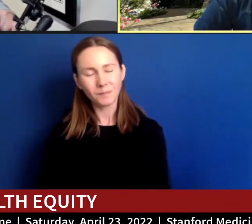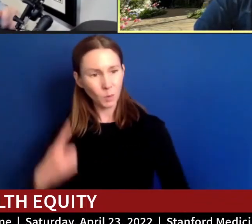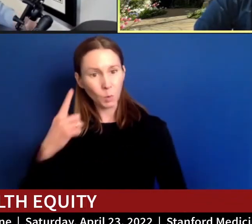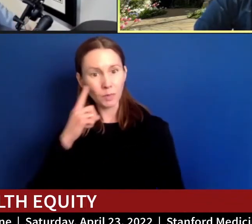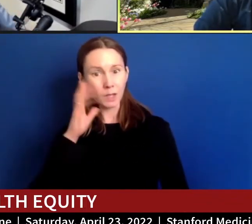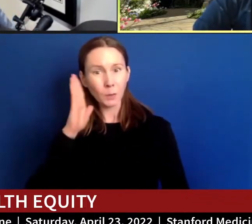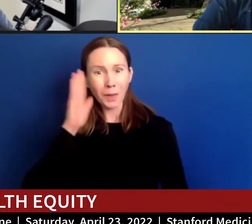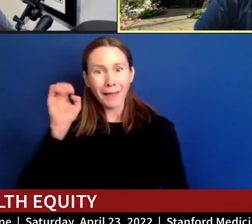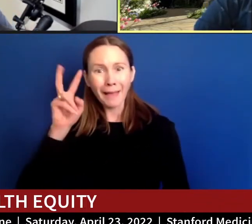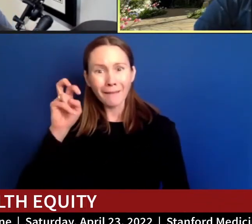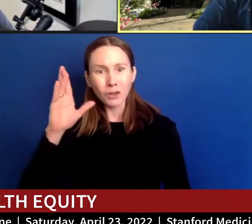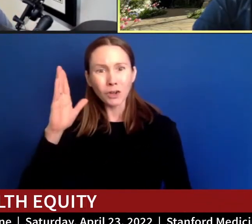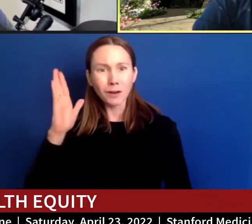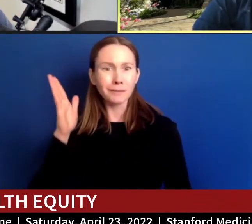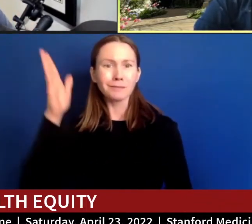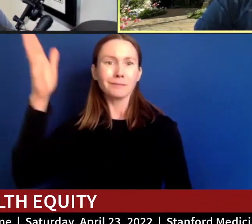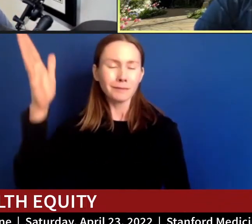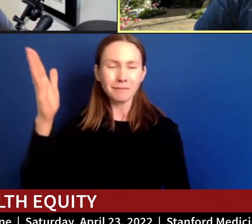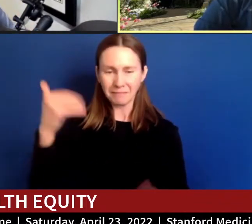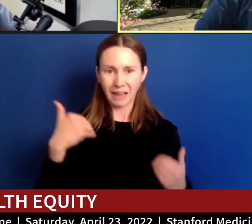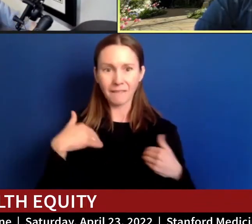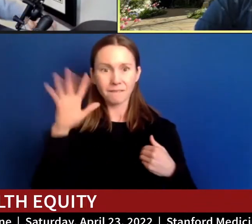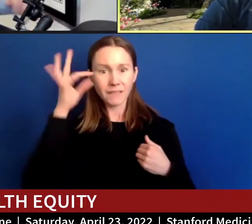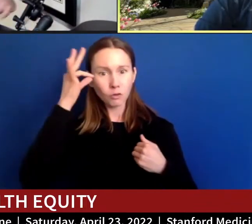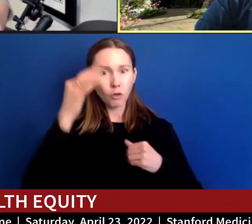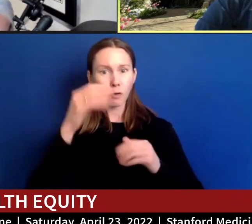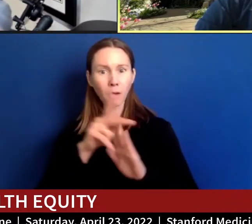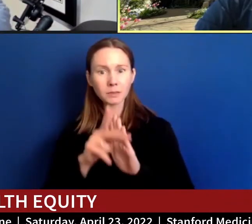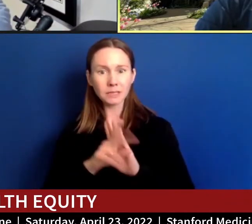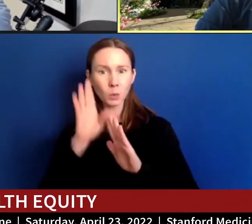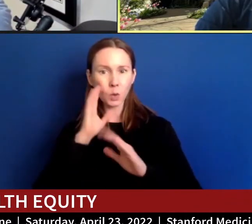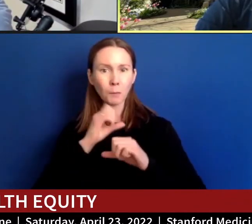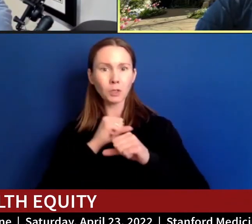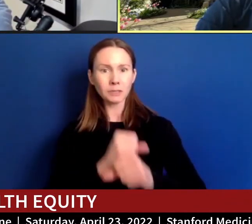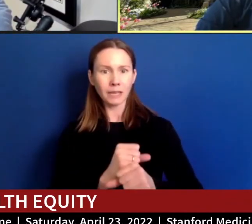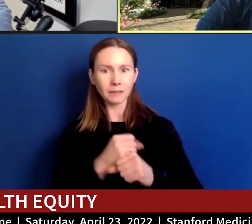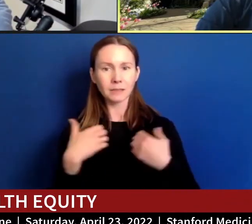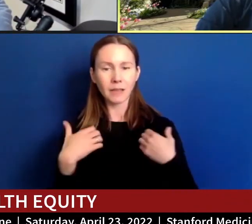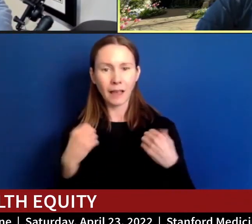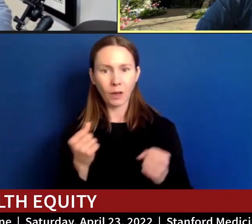federal policy protects the healthcare of those of us with disabilities and does not penalize us